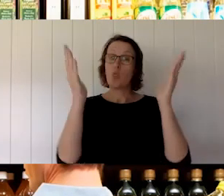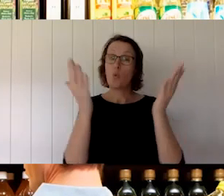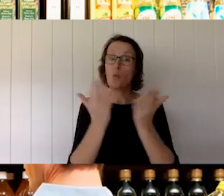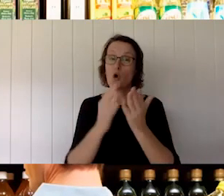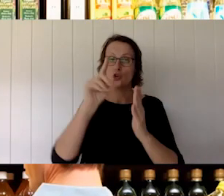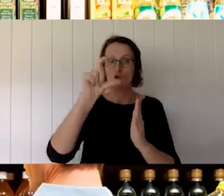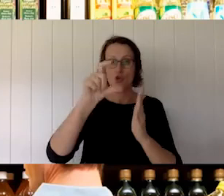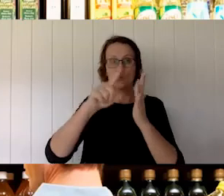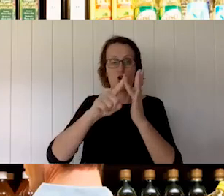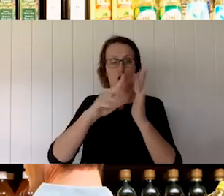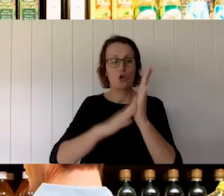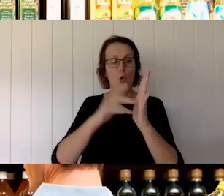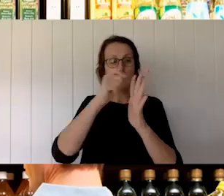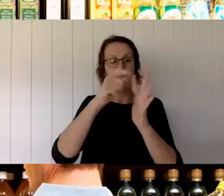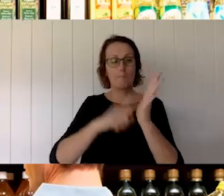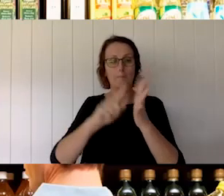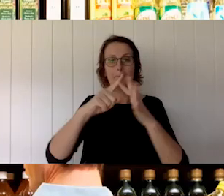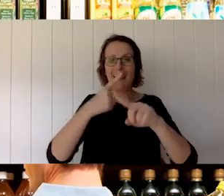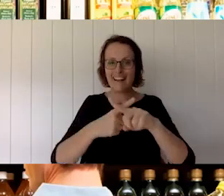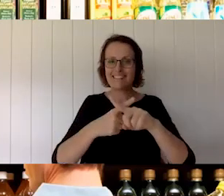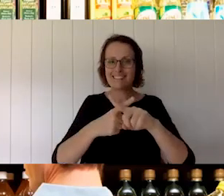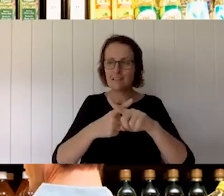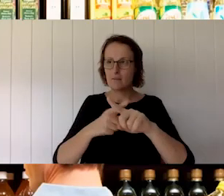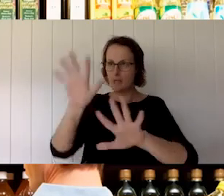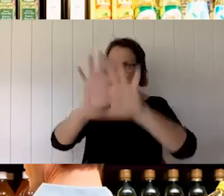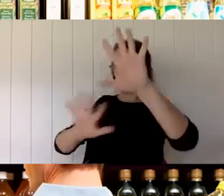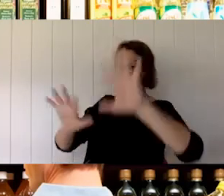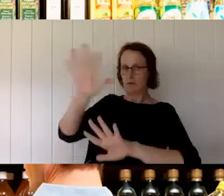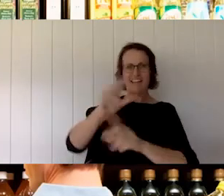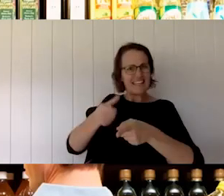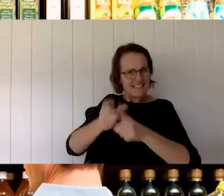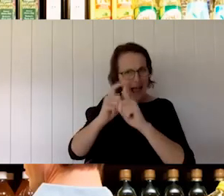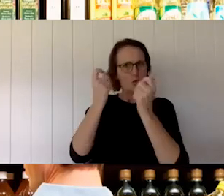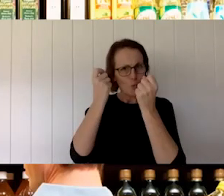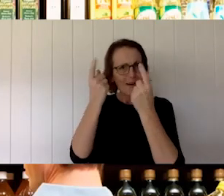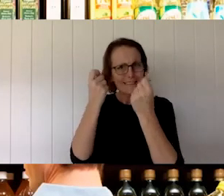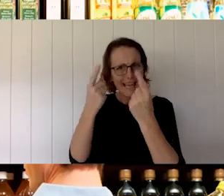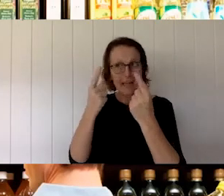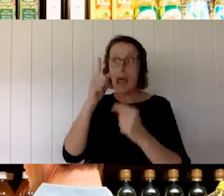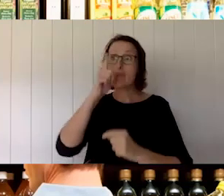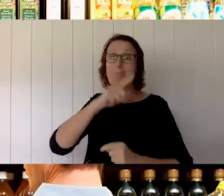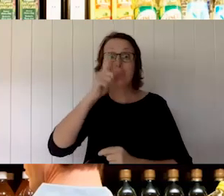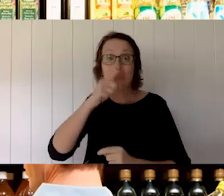of complex is far more difficult to understand. And as humans, we're trying to work with each other. This is a world we need to try and